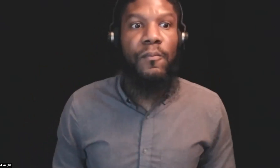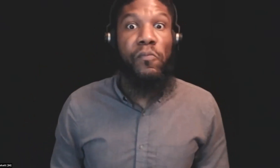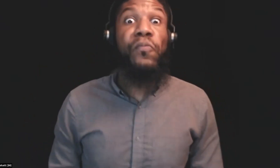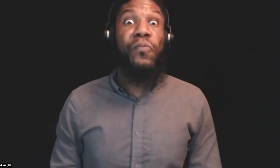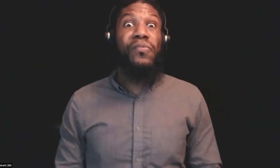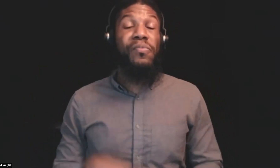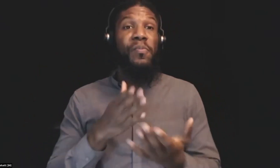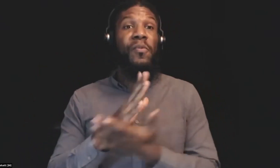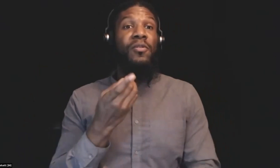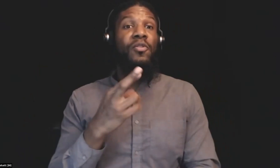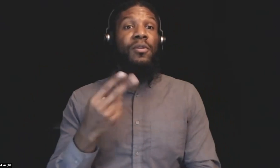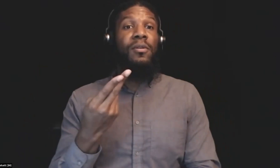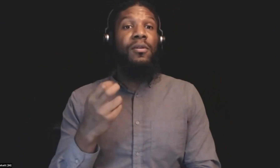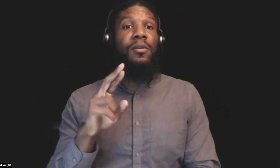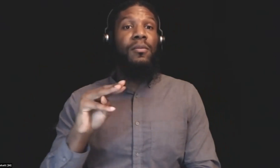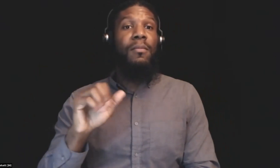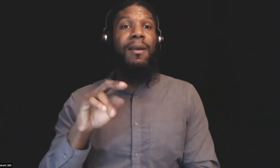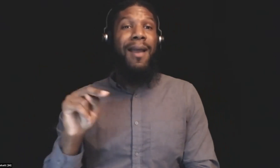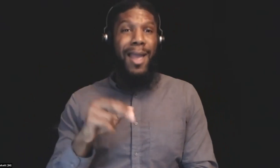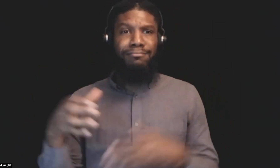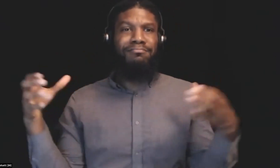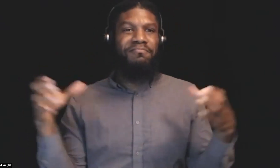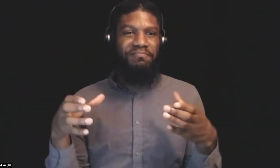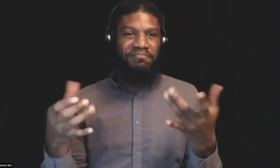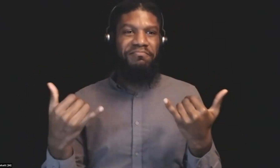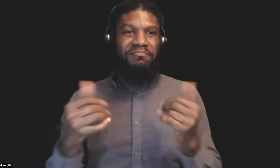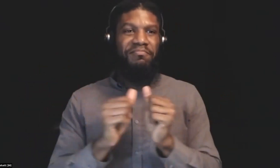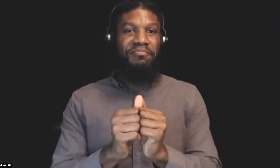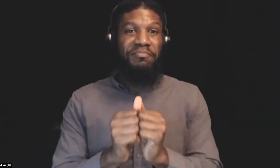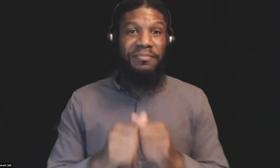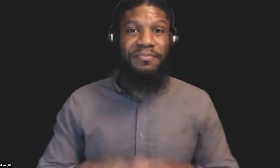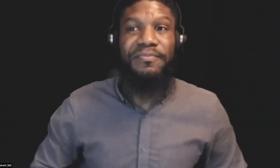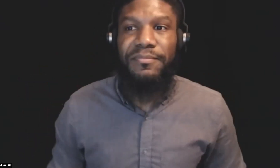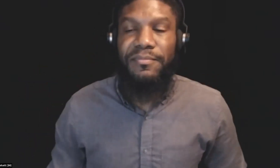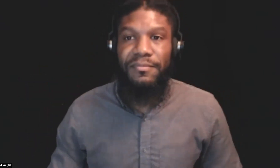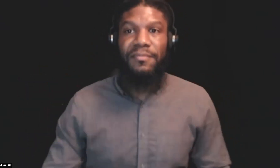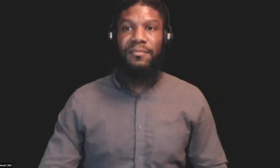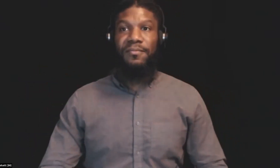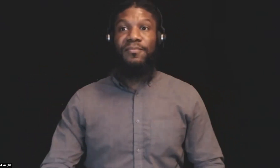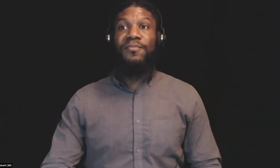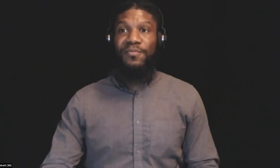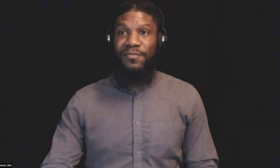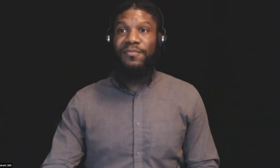Dr Herman everybody is back from their room. [Jacob]:: All right, wonderful welcome back,